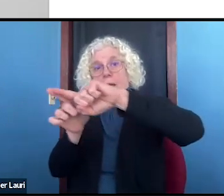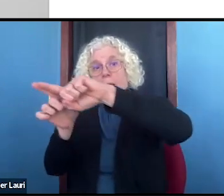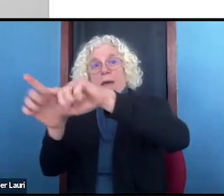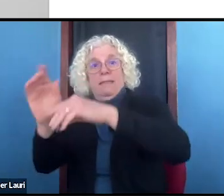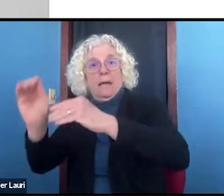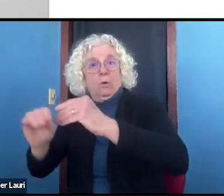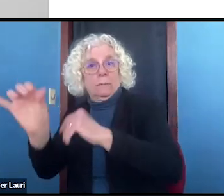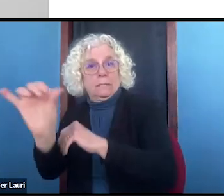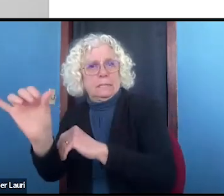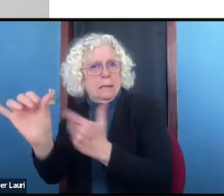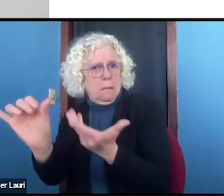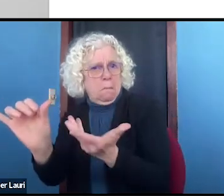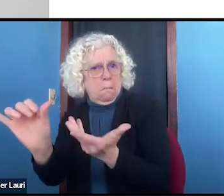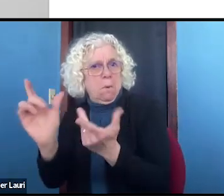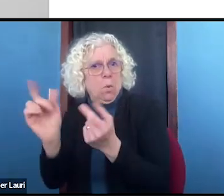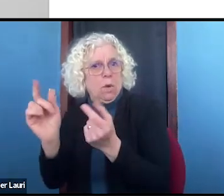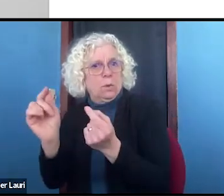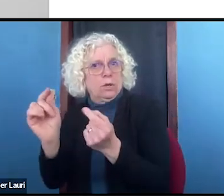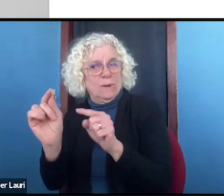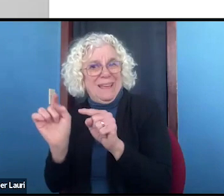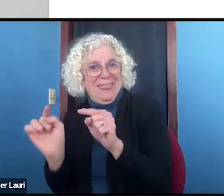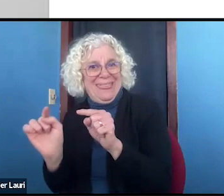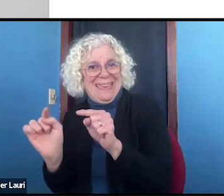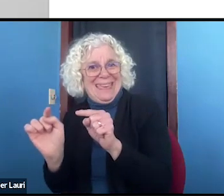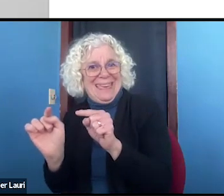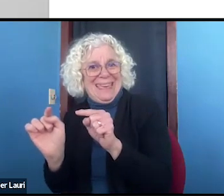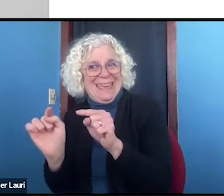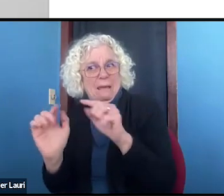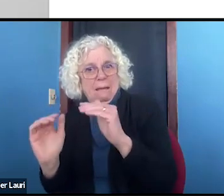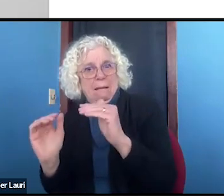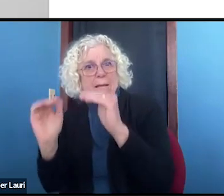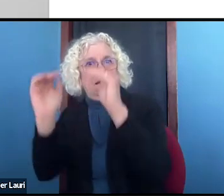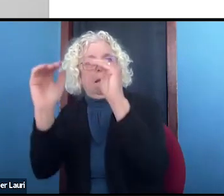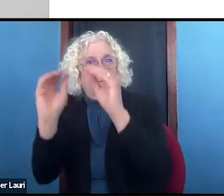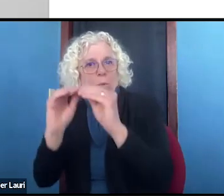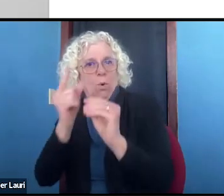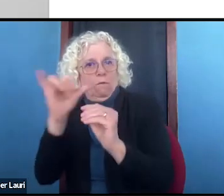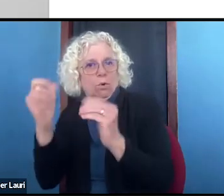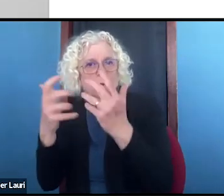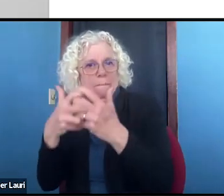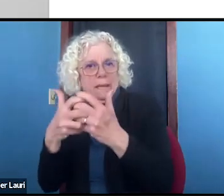What can be done next to really bring all three groups to the same level?